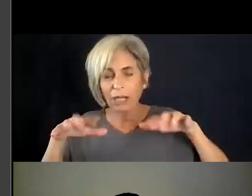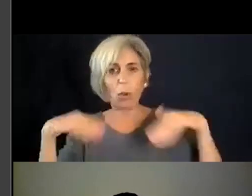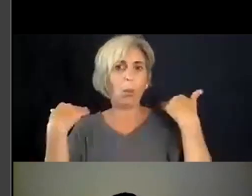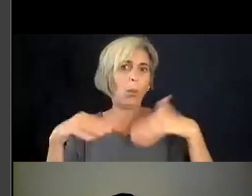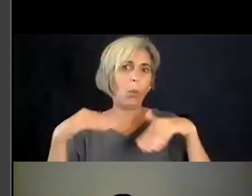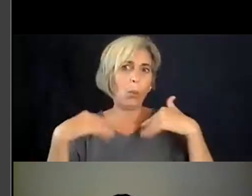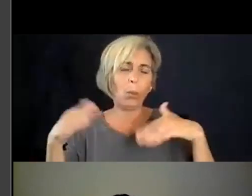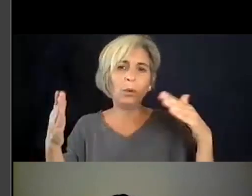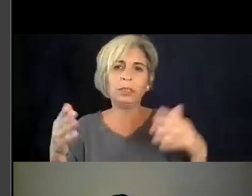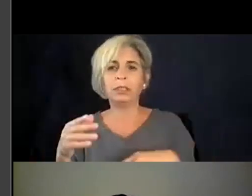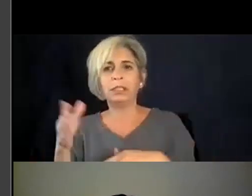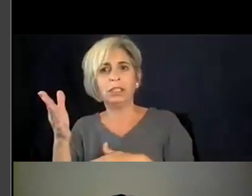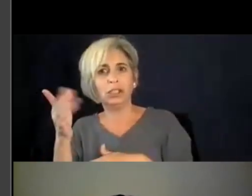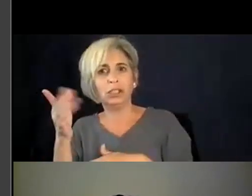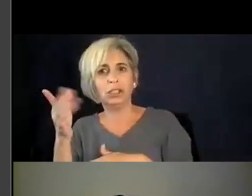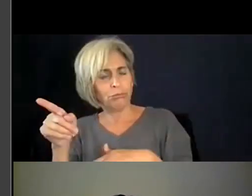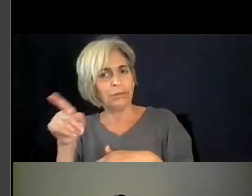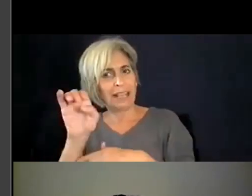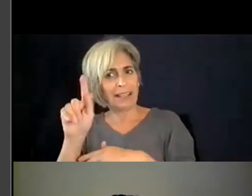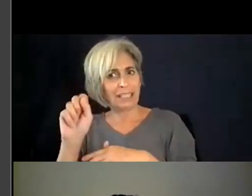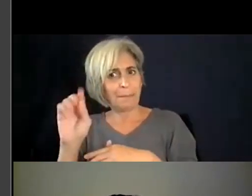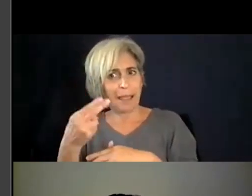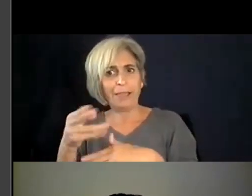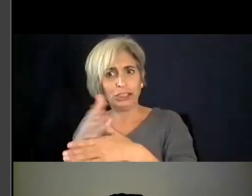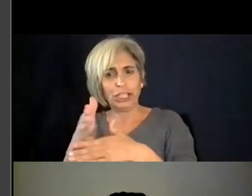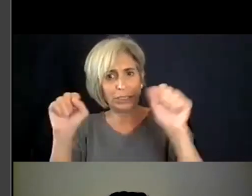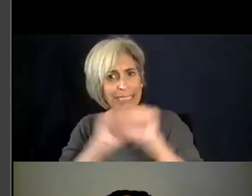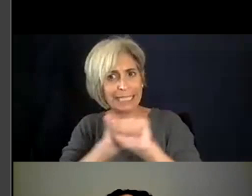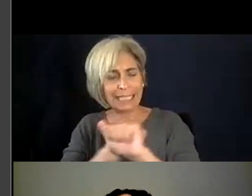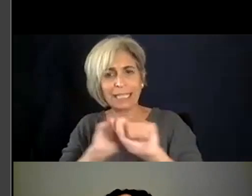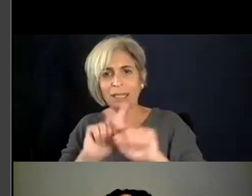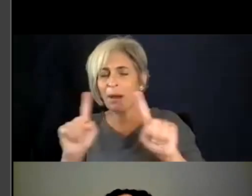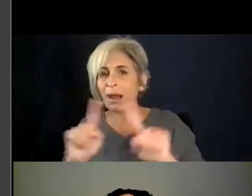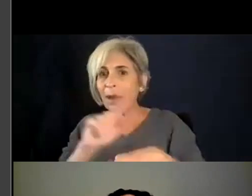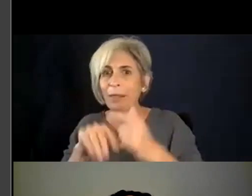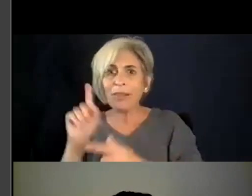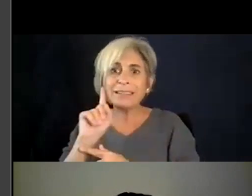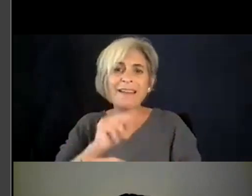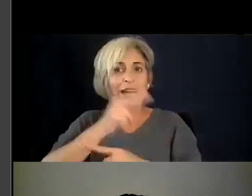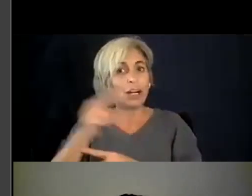statistics at the beginning of our time together, but the statistics regarding the deaf and hard of hearing community were